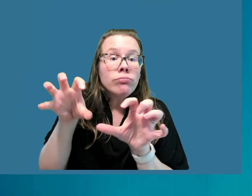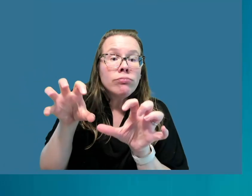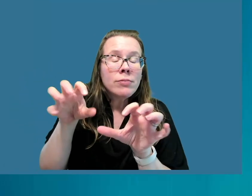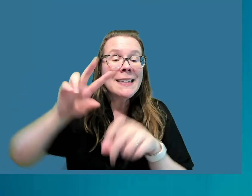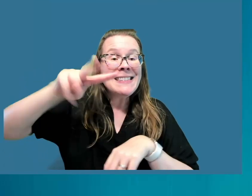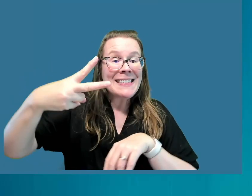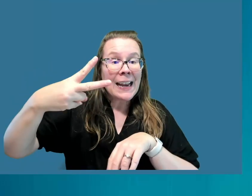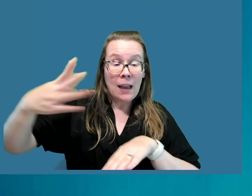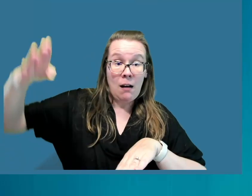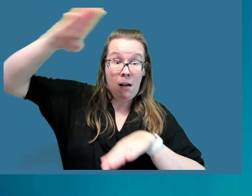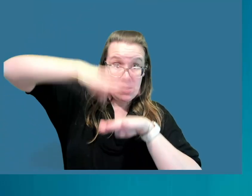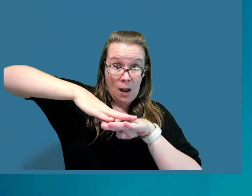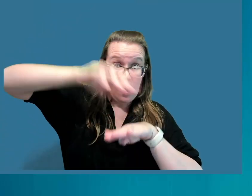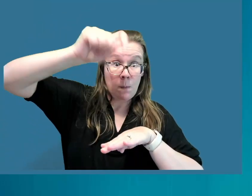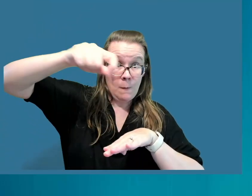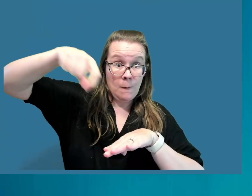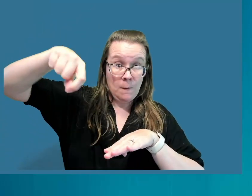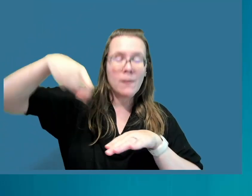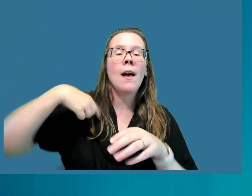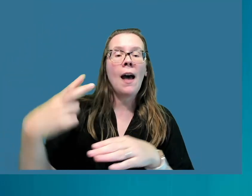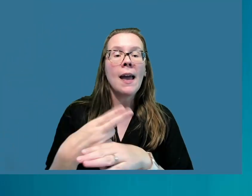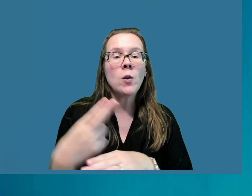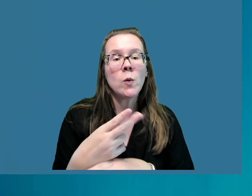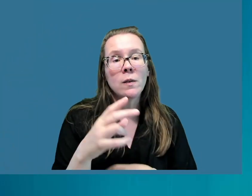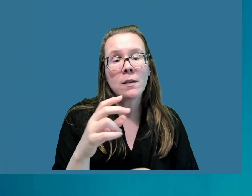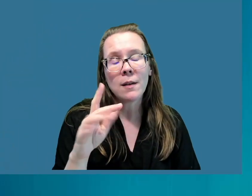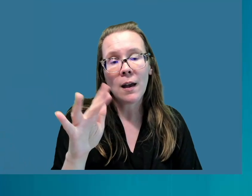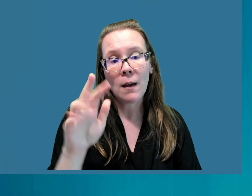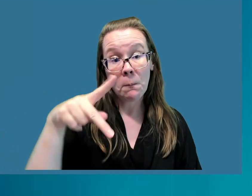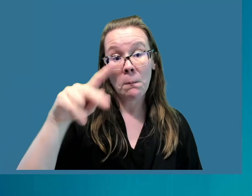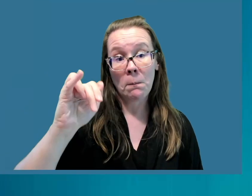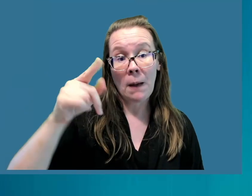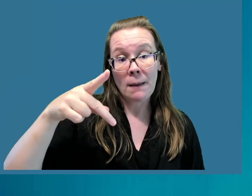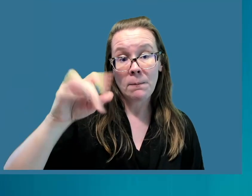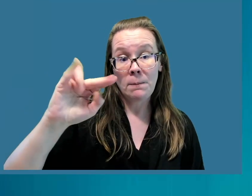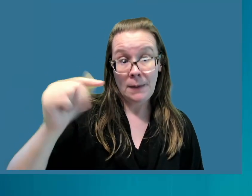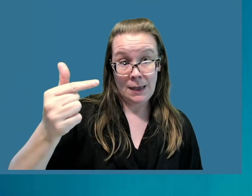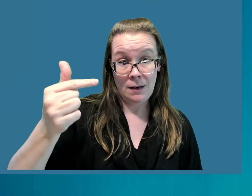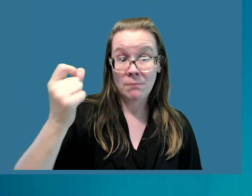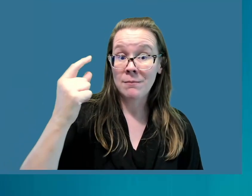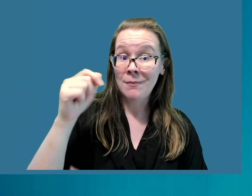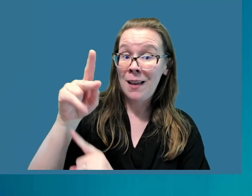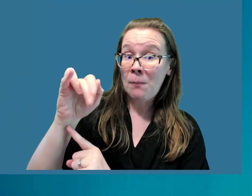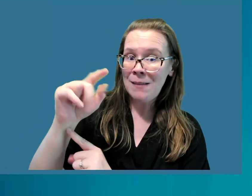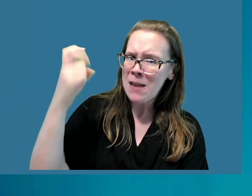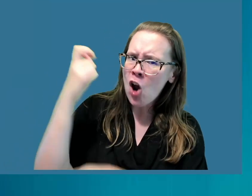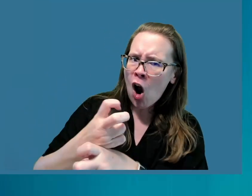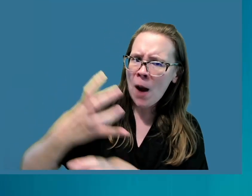details I use a thicker icing that is piping consistency. And piping consistency can be